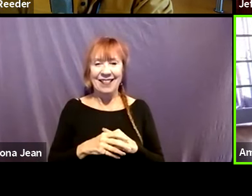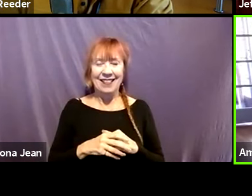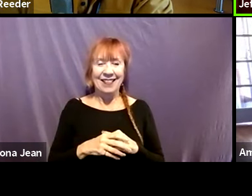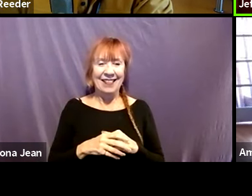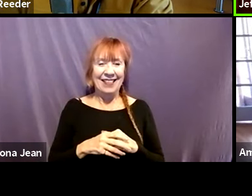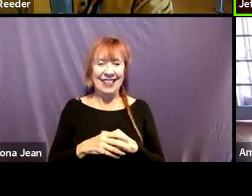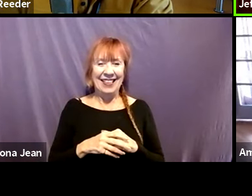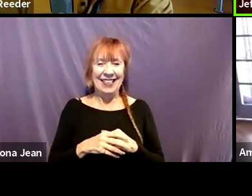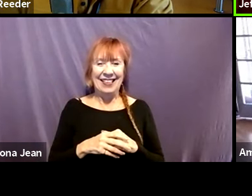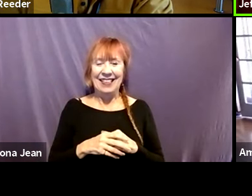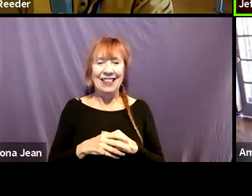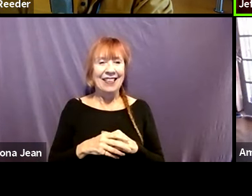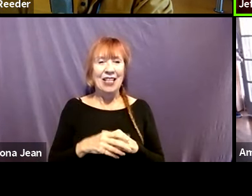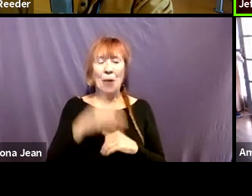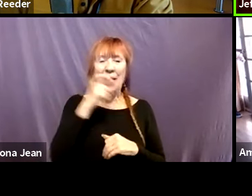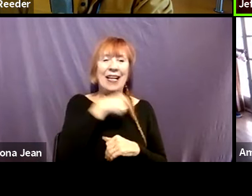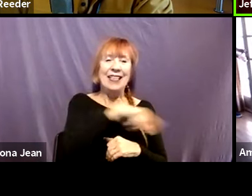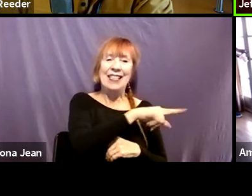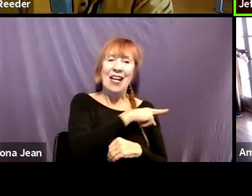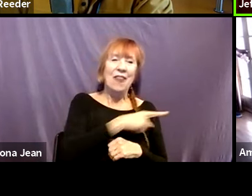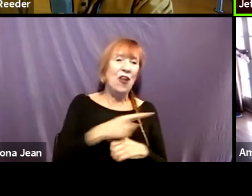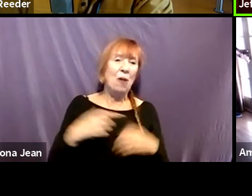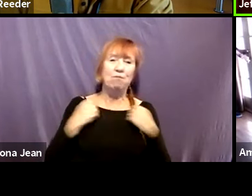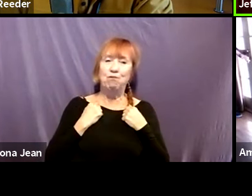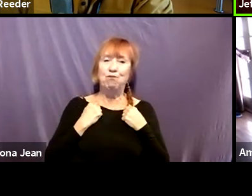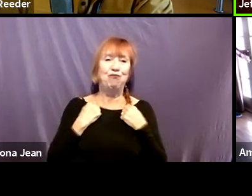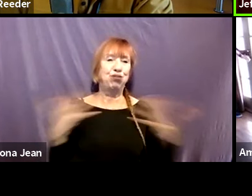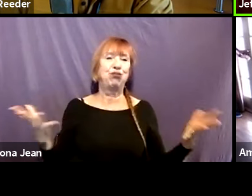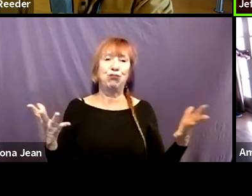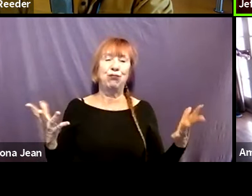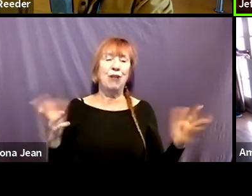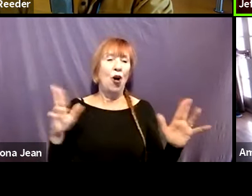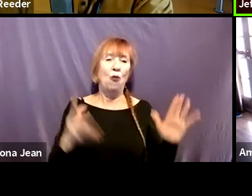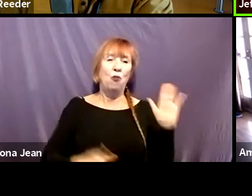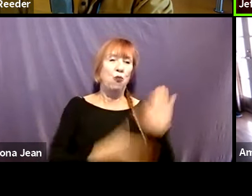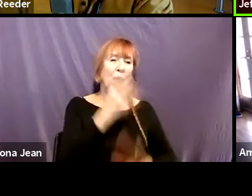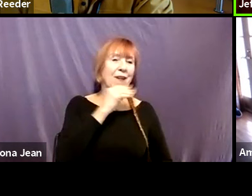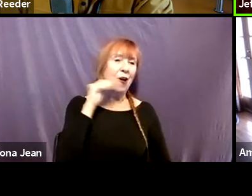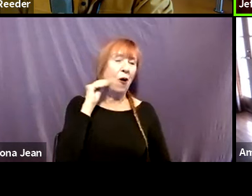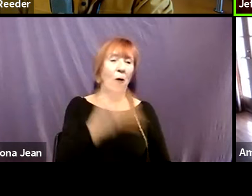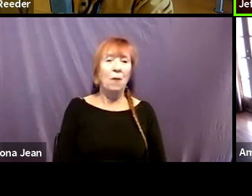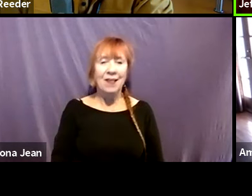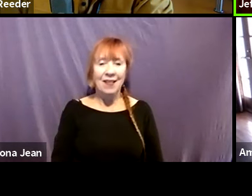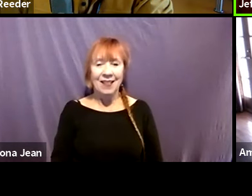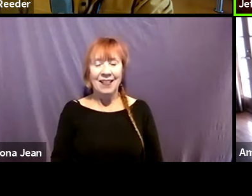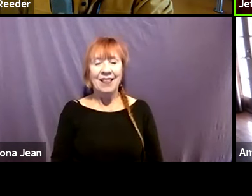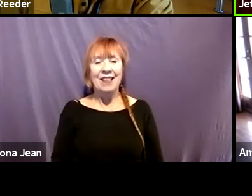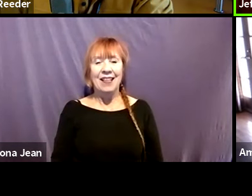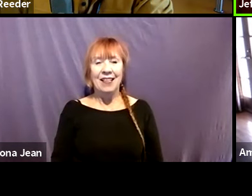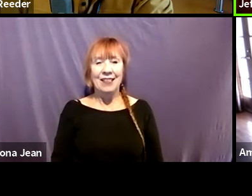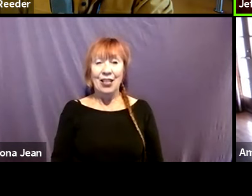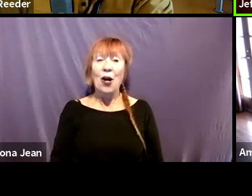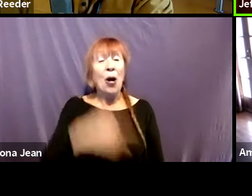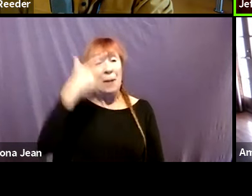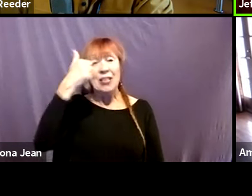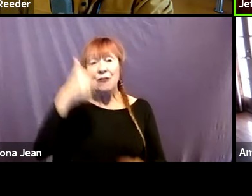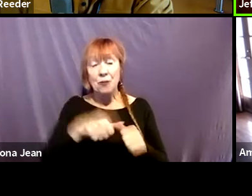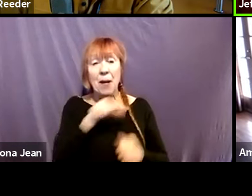You know, they're just burned out. They're ready to go home. Yeah. But I think, you know, what Amani said earlier, it's like, 'cause you have to remember, a lot of these people are hearing